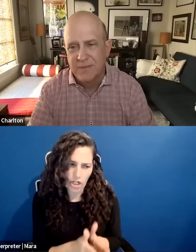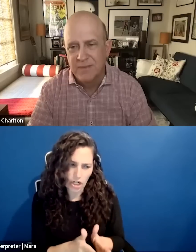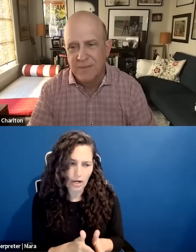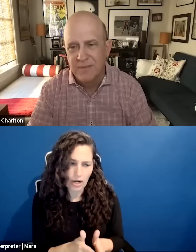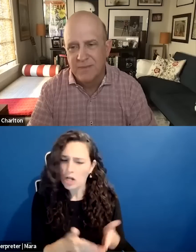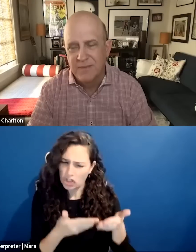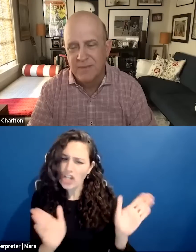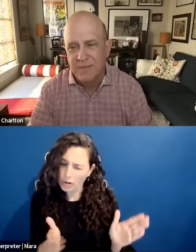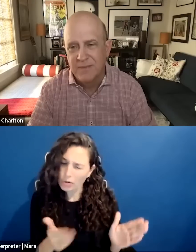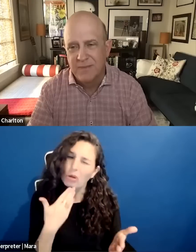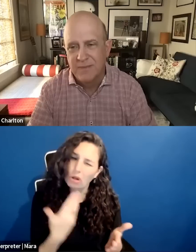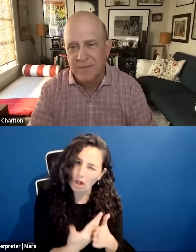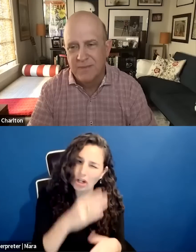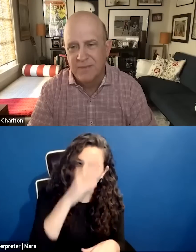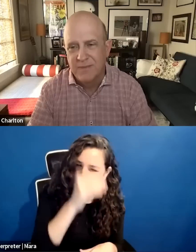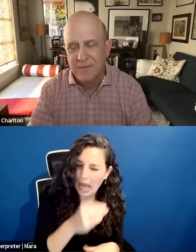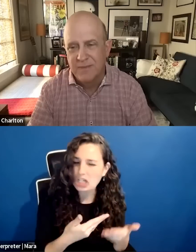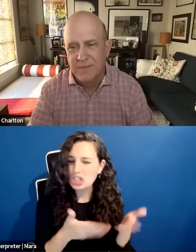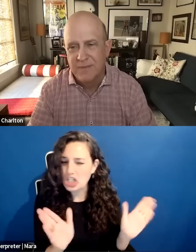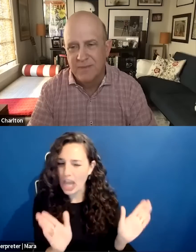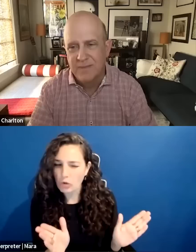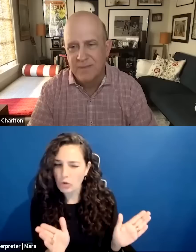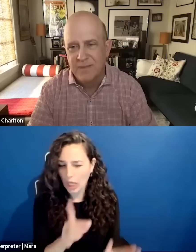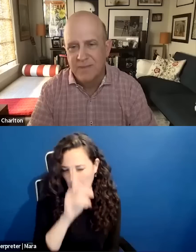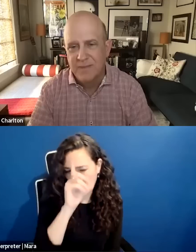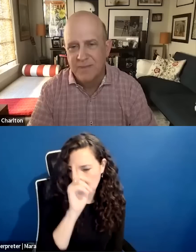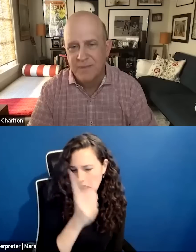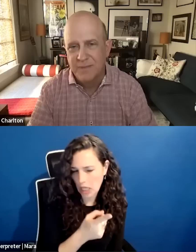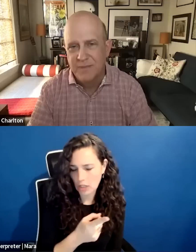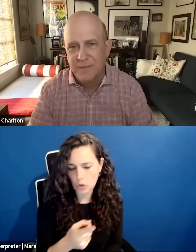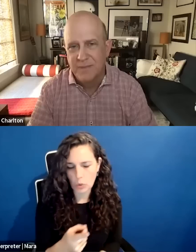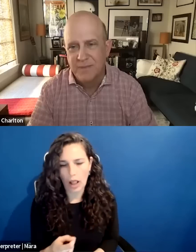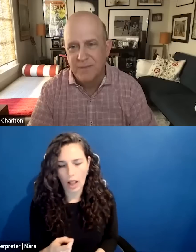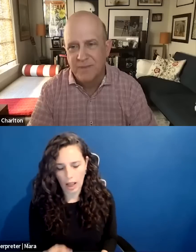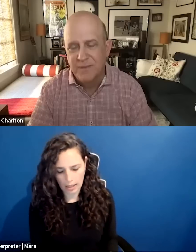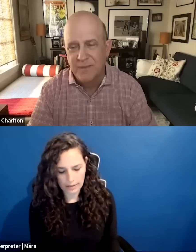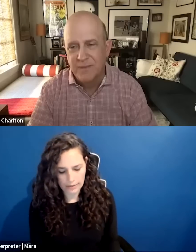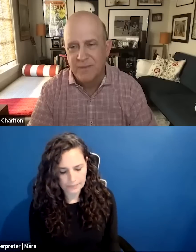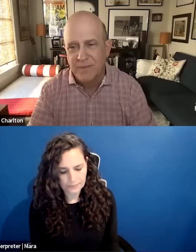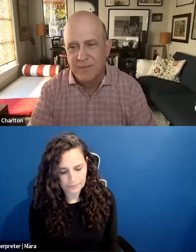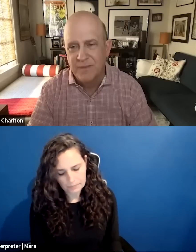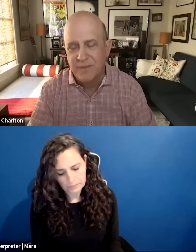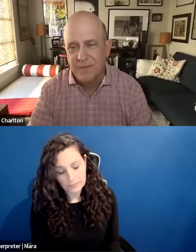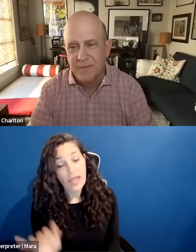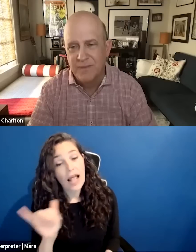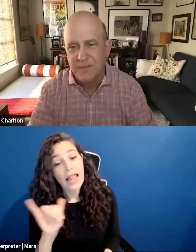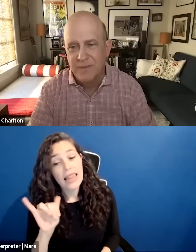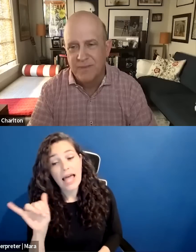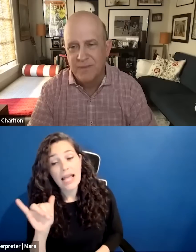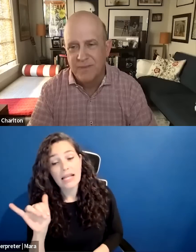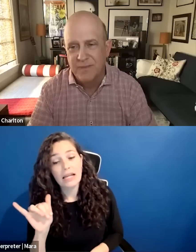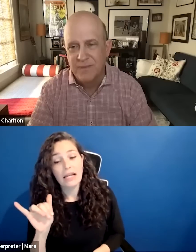and generally intellectual as, like soldiers, right? You'll have a TV show that's all soldiers.